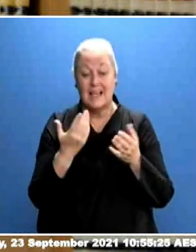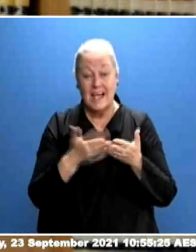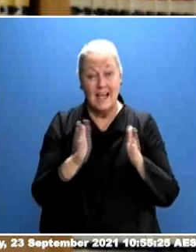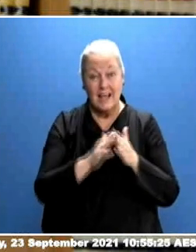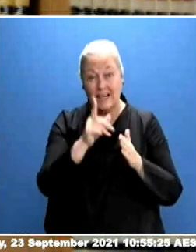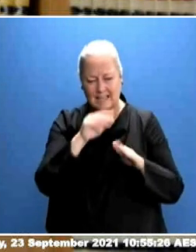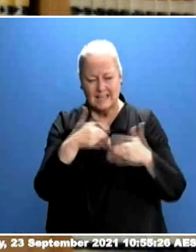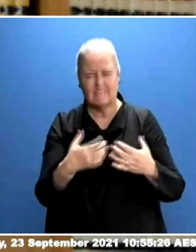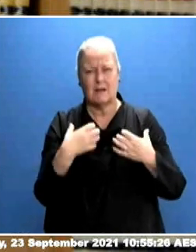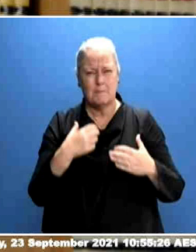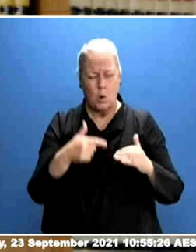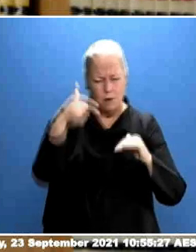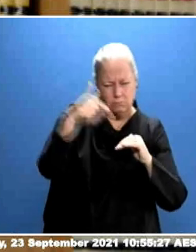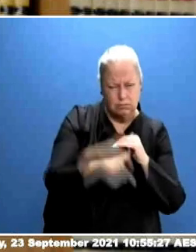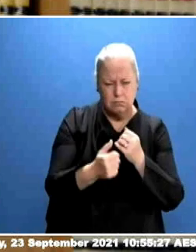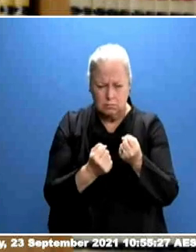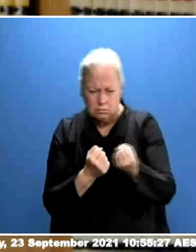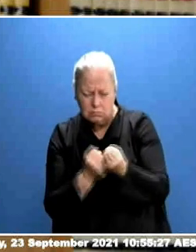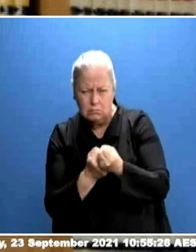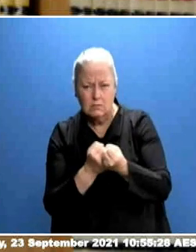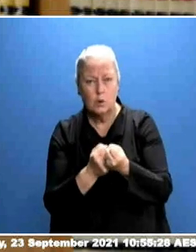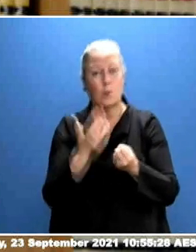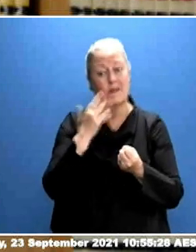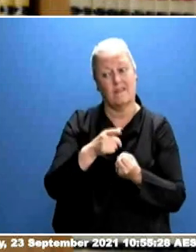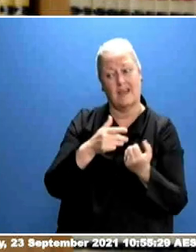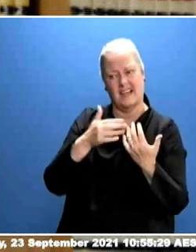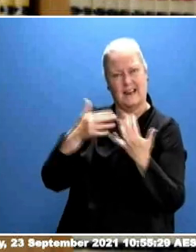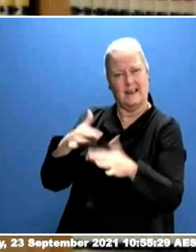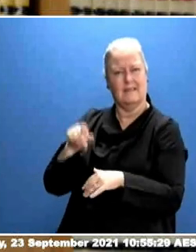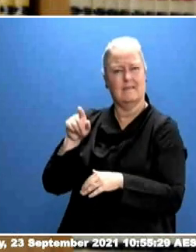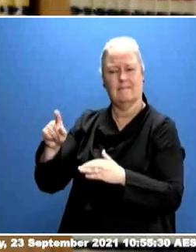more intensive transitional environments for our children leaving Secure Care, because they are currently limited.